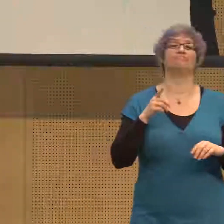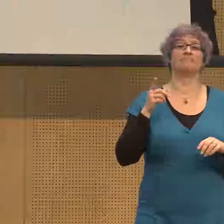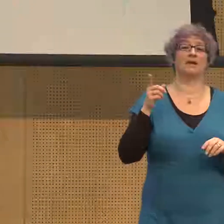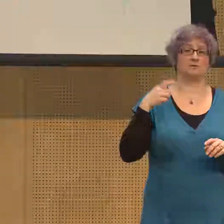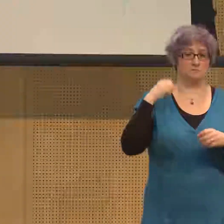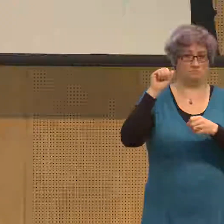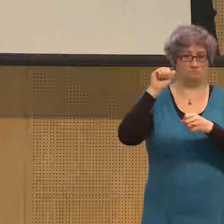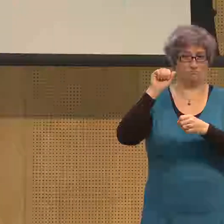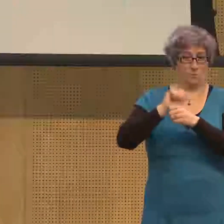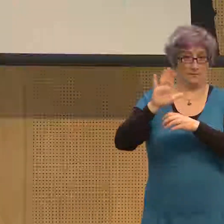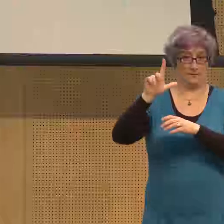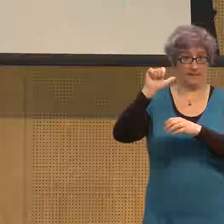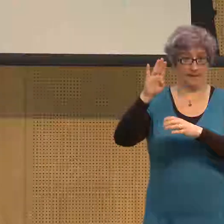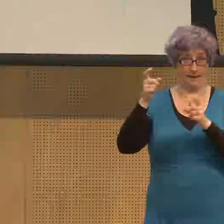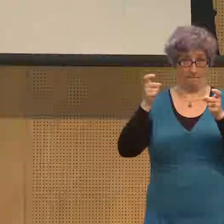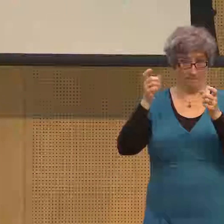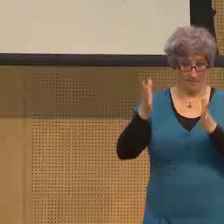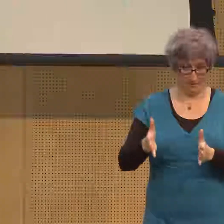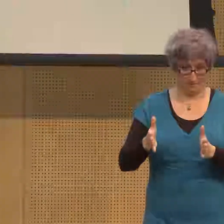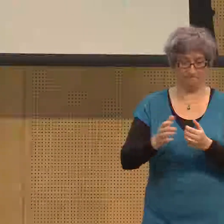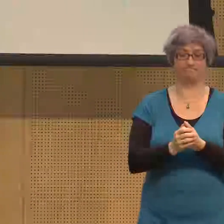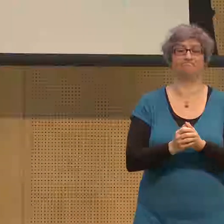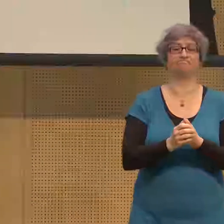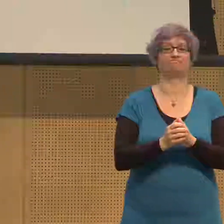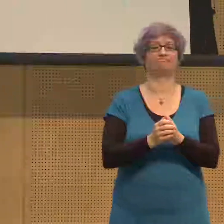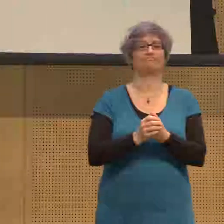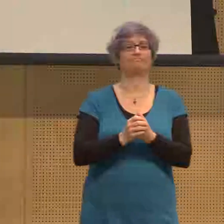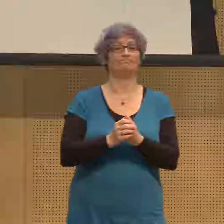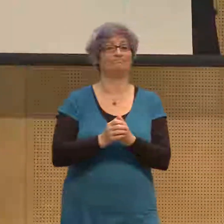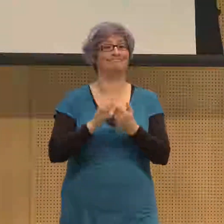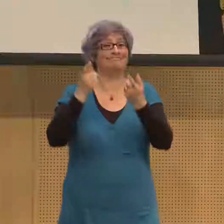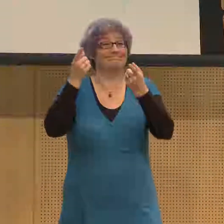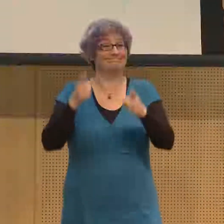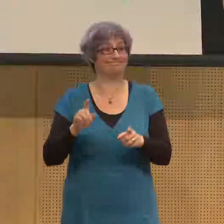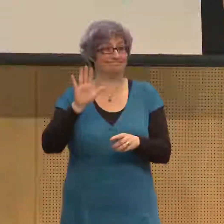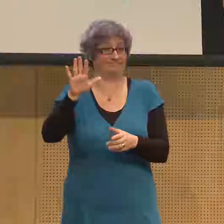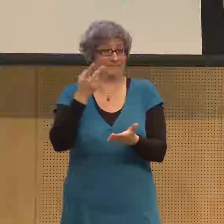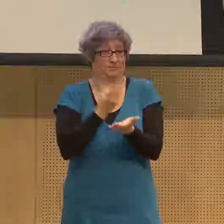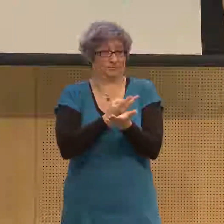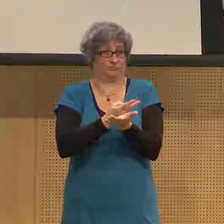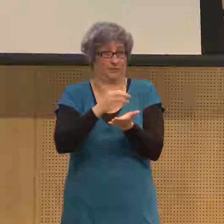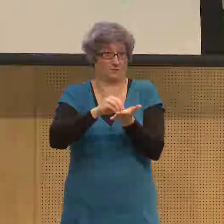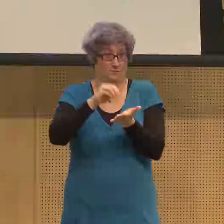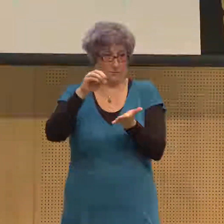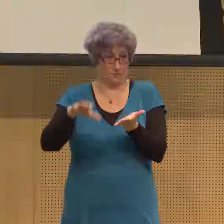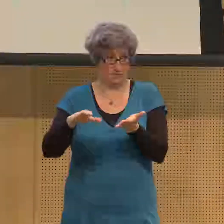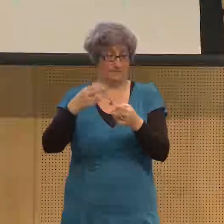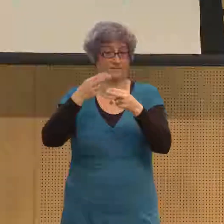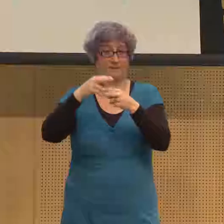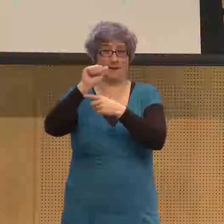At that time, I was working for Steve Pinker, and he was the lab director there.